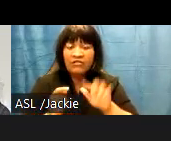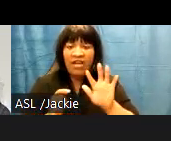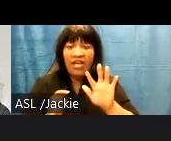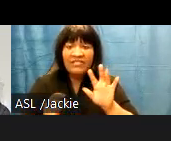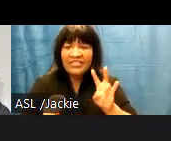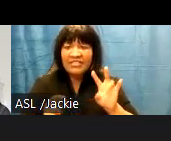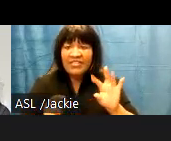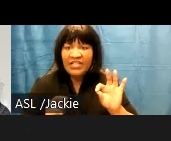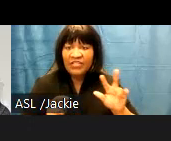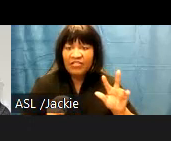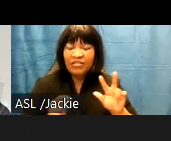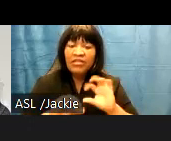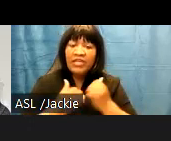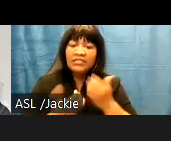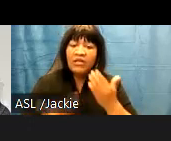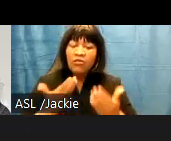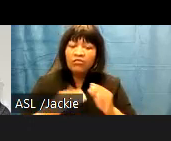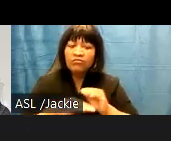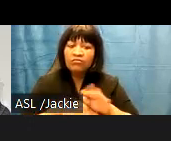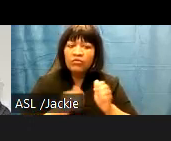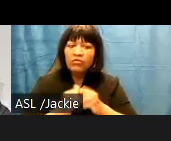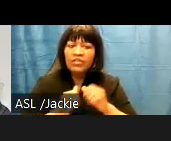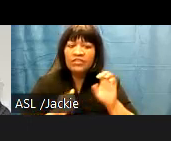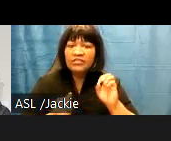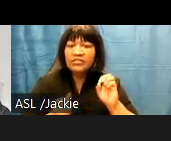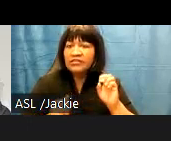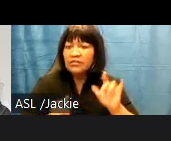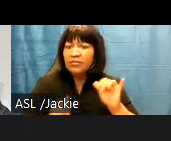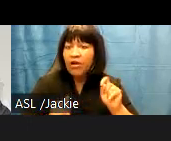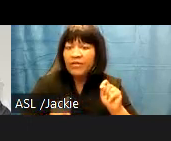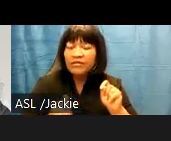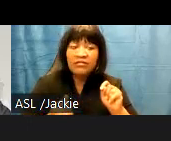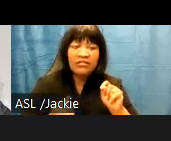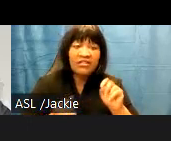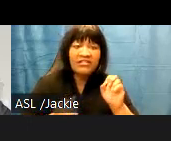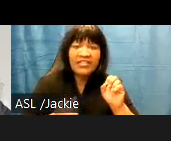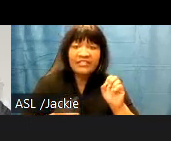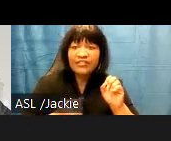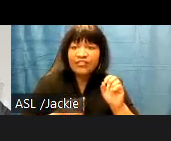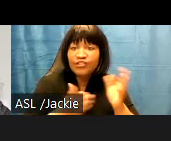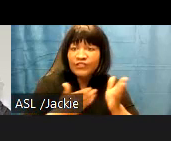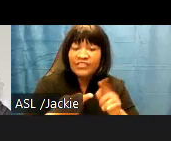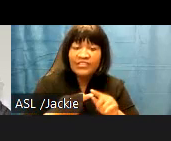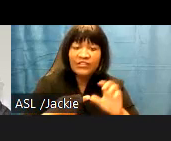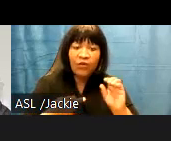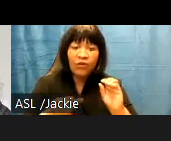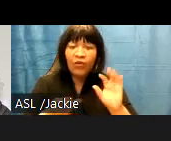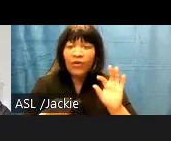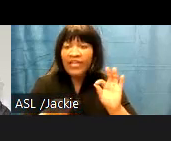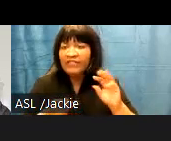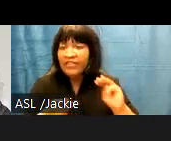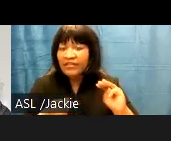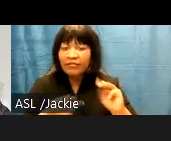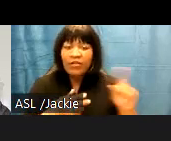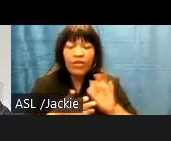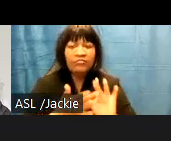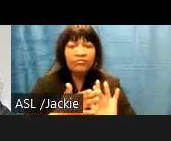agency may want to consult with the department of Enterprise Services, OFM and assigned OFG.